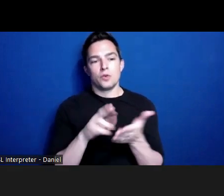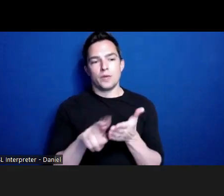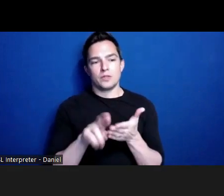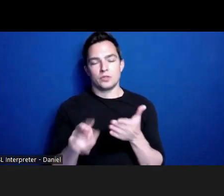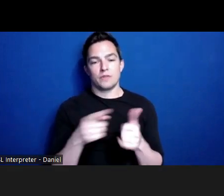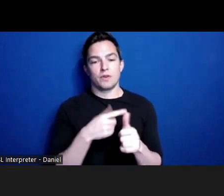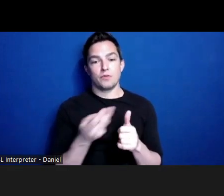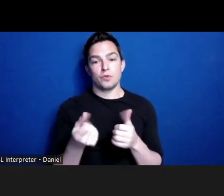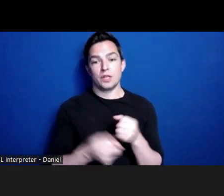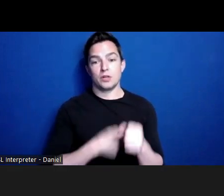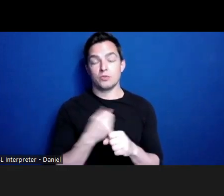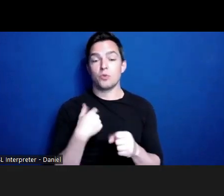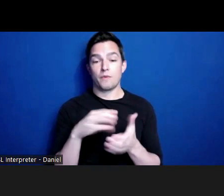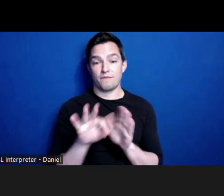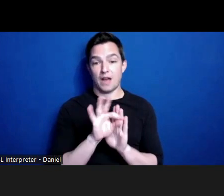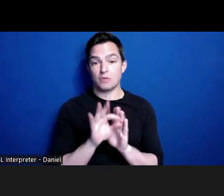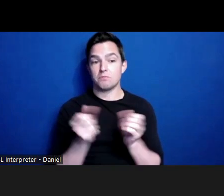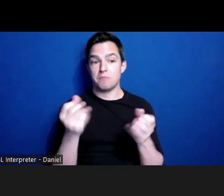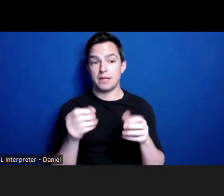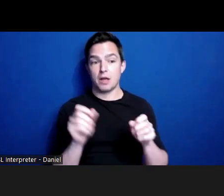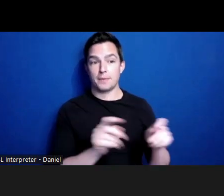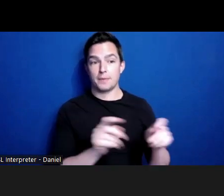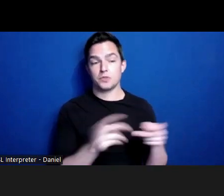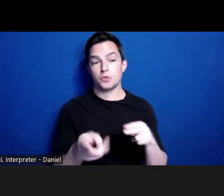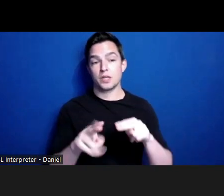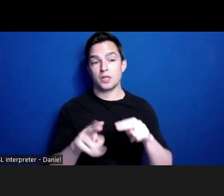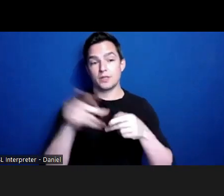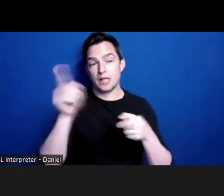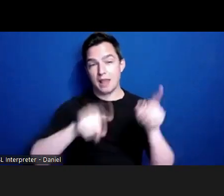we've learned that there are tremendous opportunities to increase collaborations